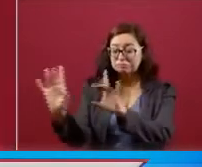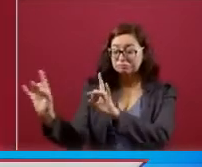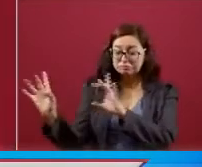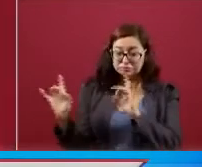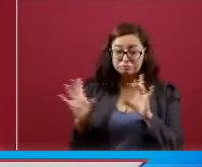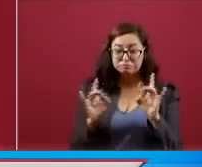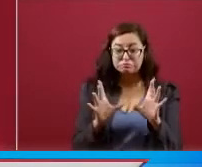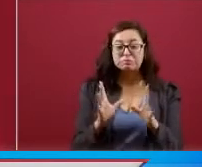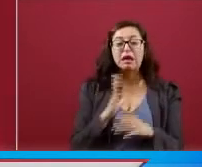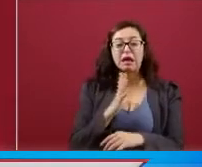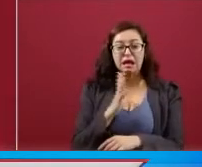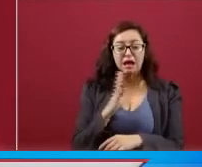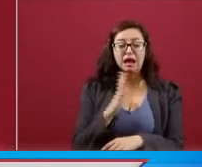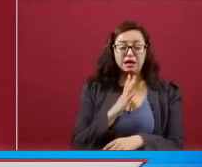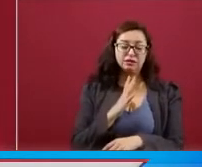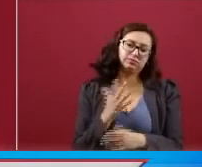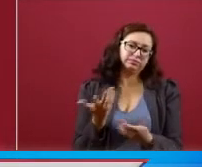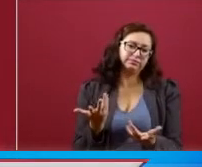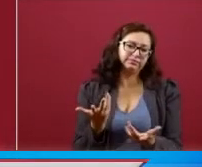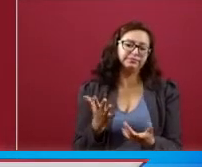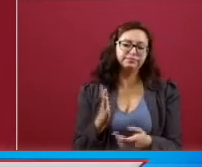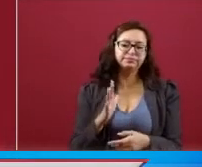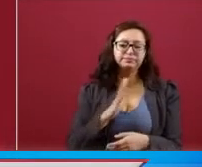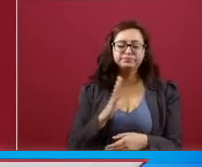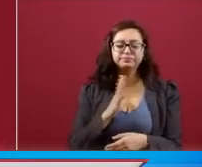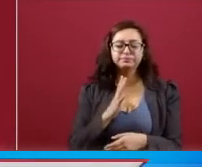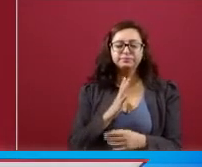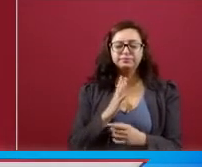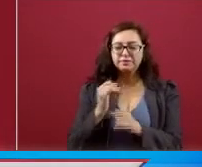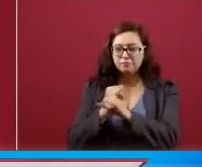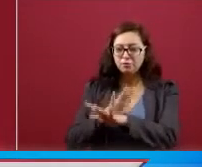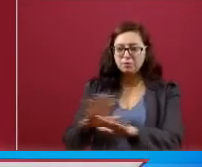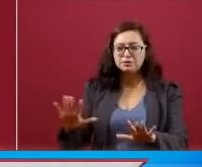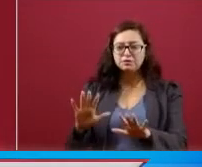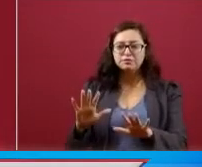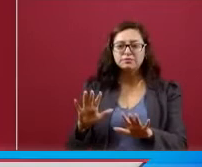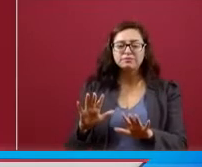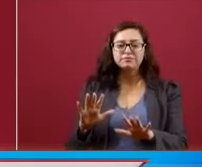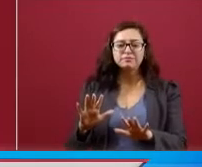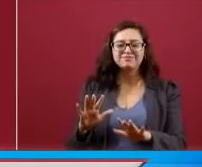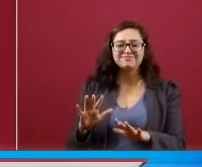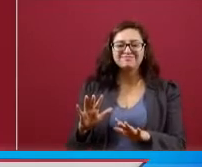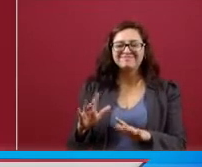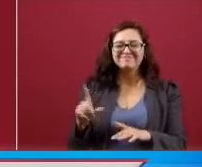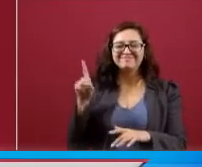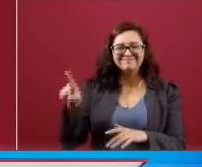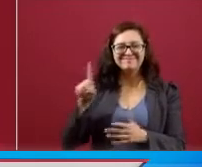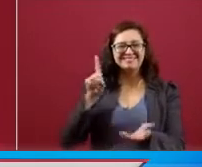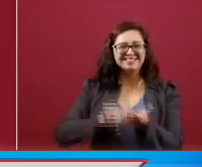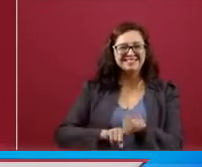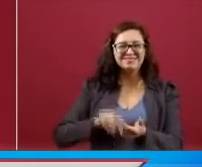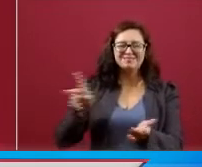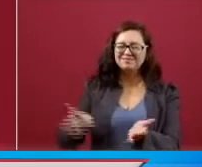and those who engage in these activities in the same way calls them to leave these activities Freedom has no price